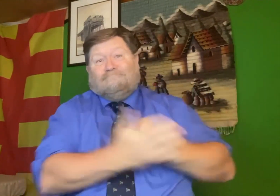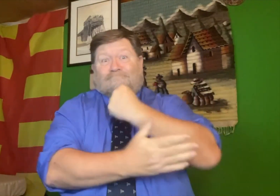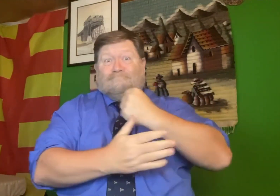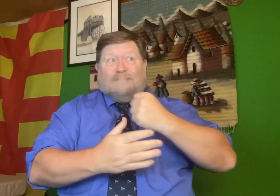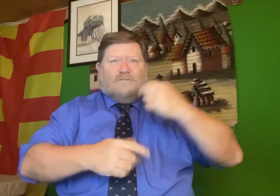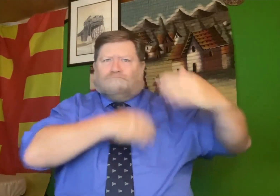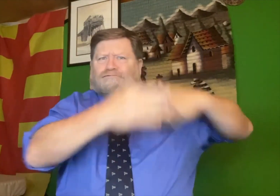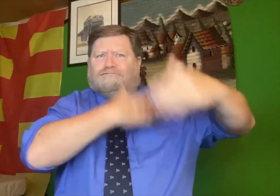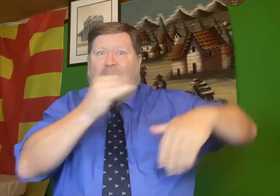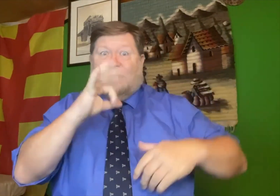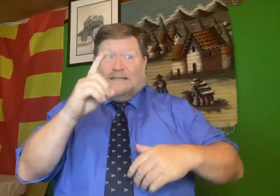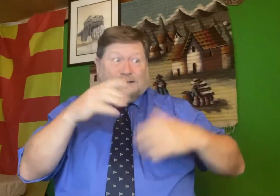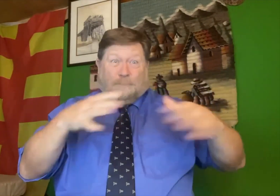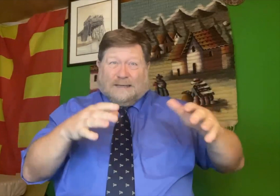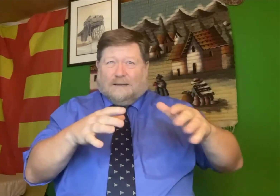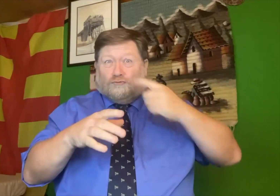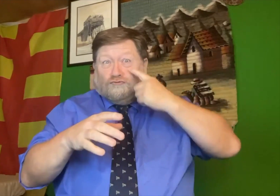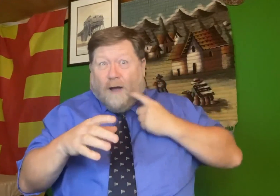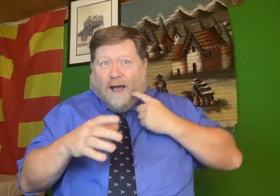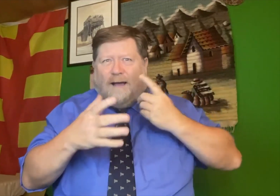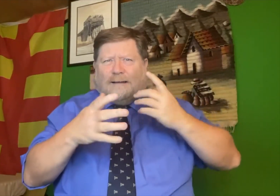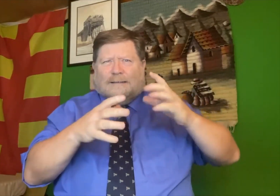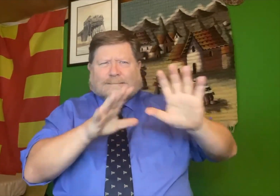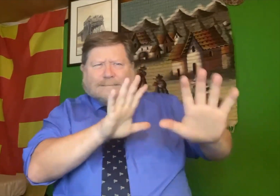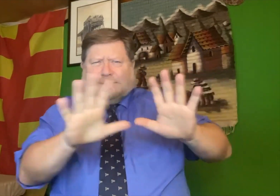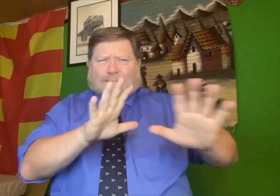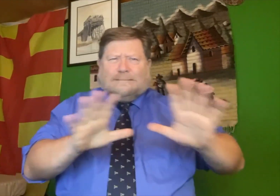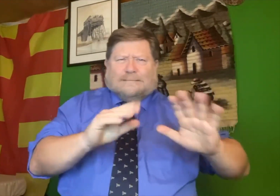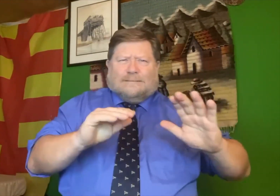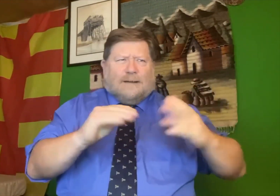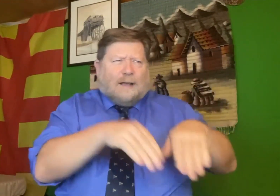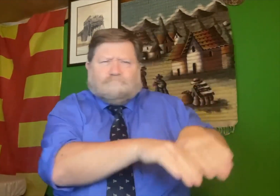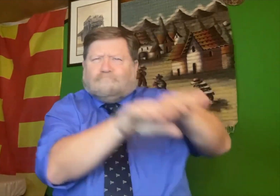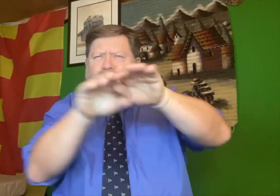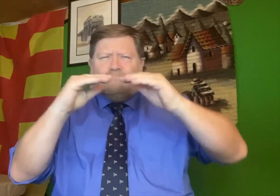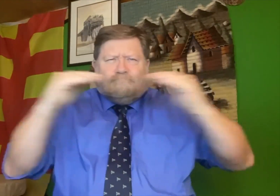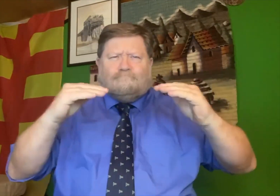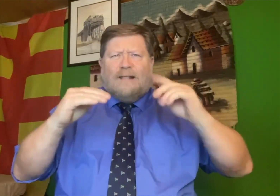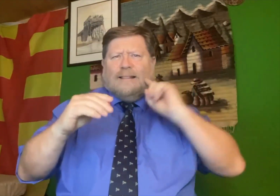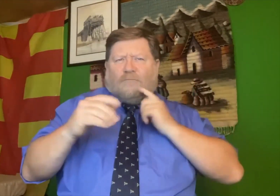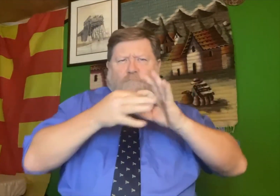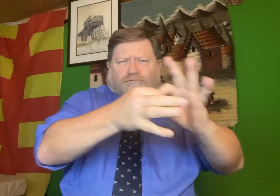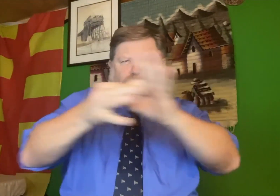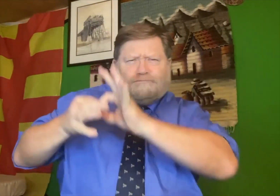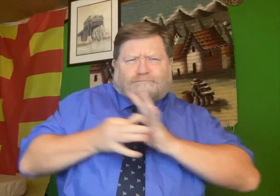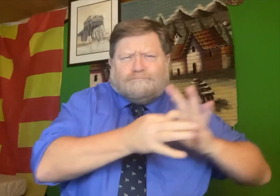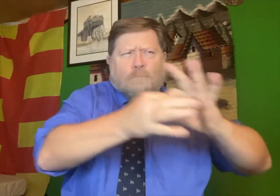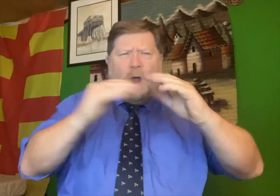Unfortunately for many decades now ICSD has tried to operate in a vacuum believing that the common-hood of deafness brings us all together